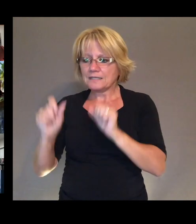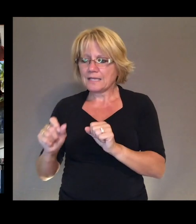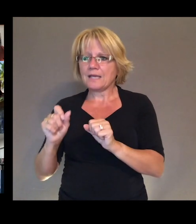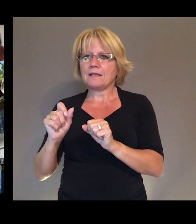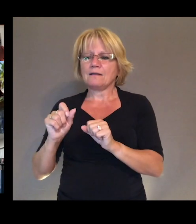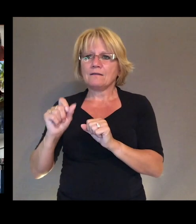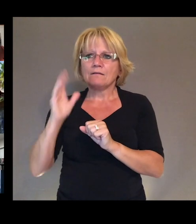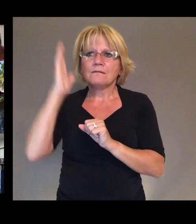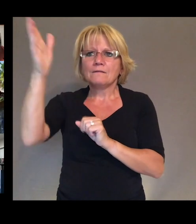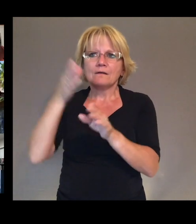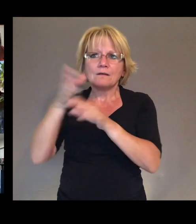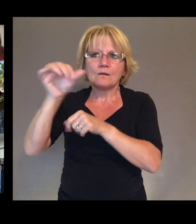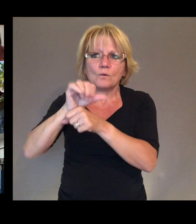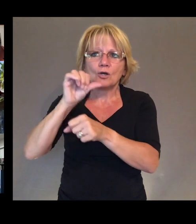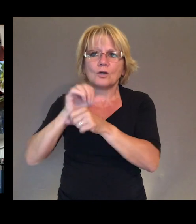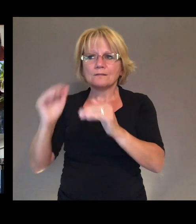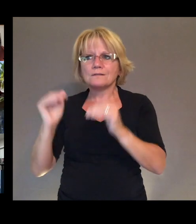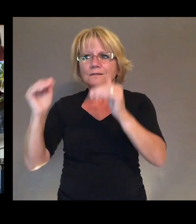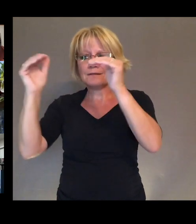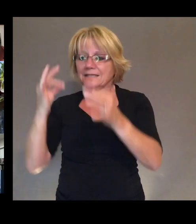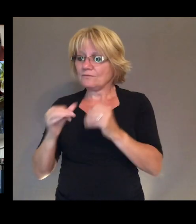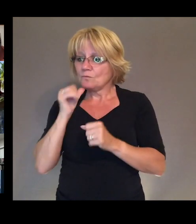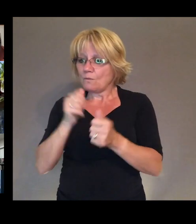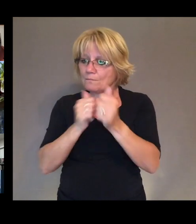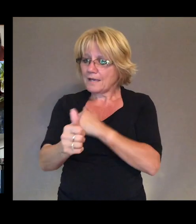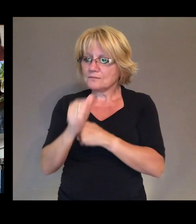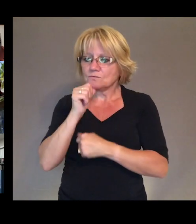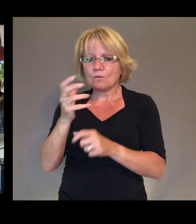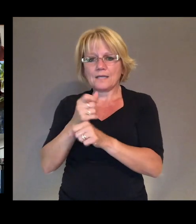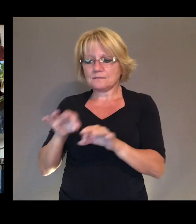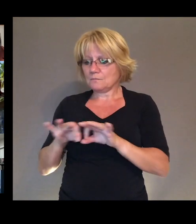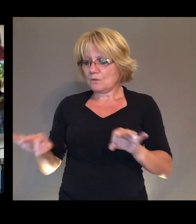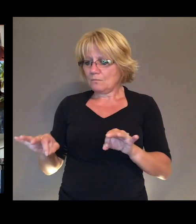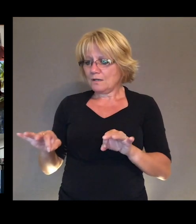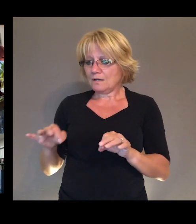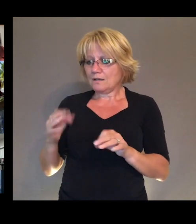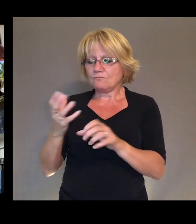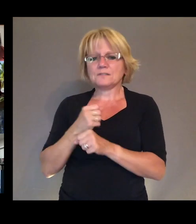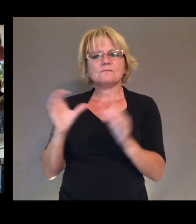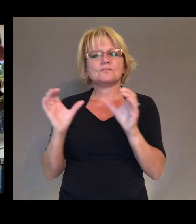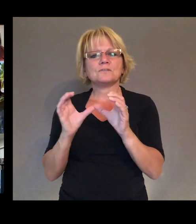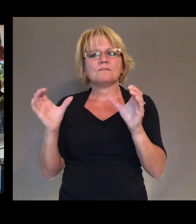If you don't pass and you don't get that diploma, all you get is a certificate of attendance, which does you basically nothing.